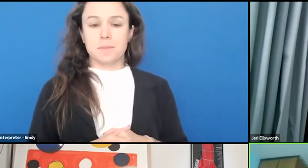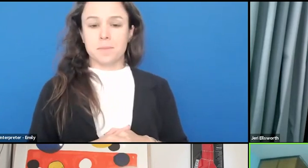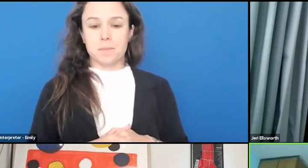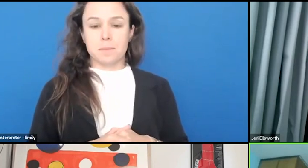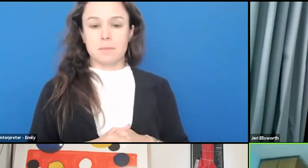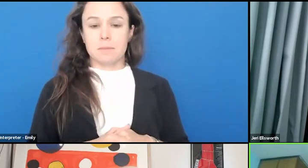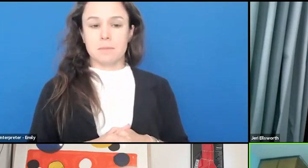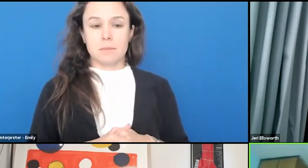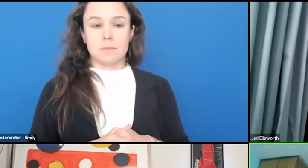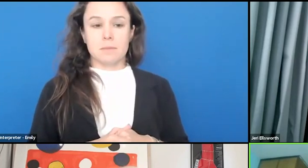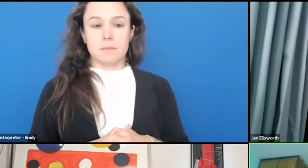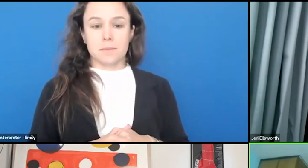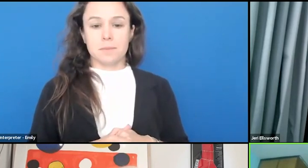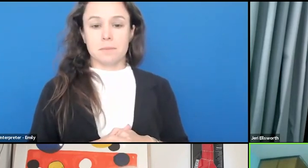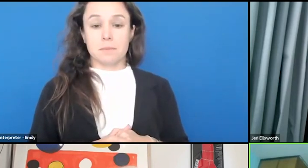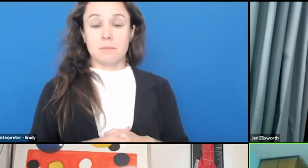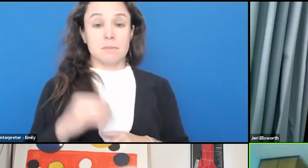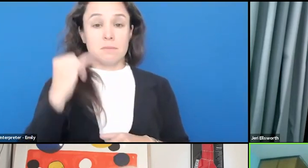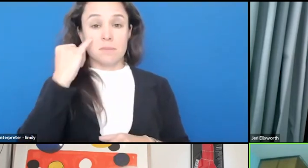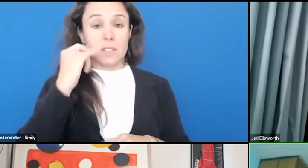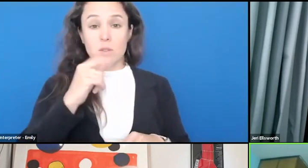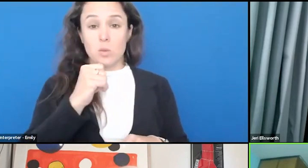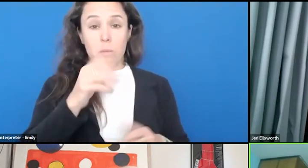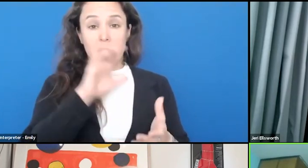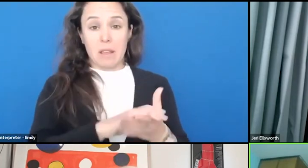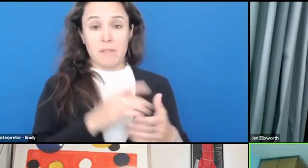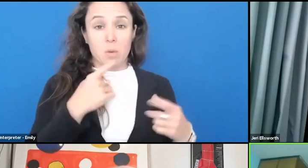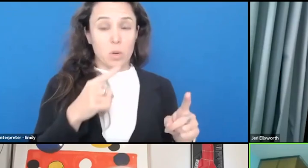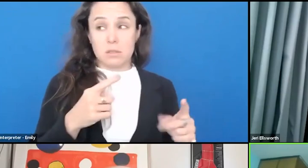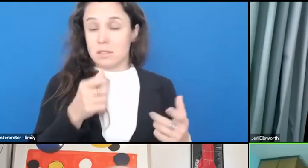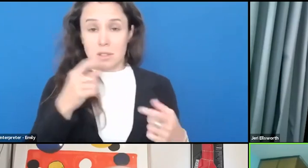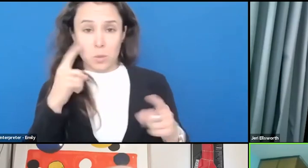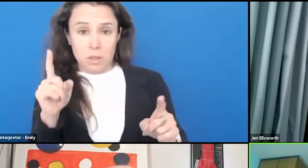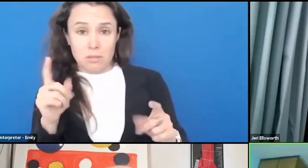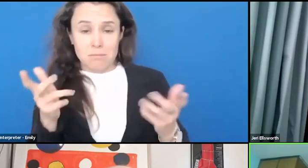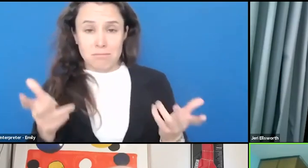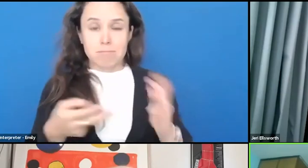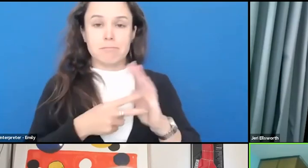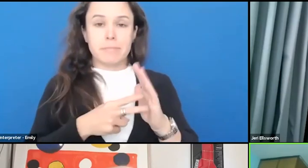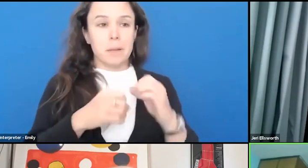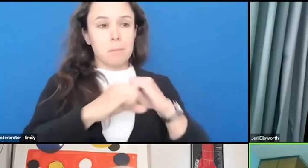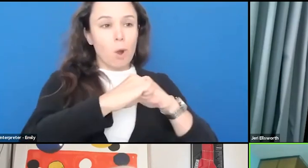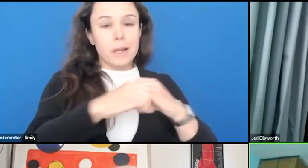that something will work, it doesn't work also. And so marketing and sales you know go together,